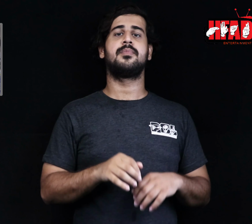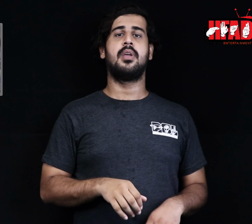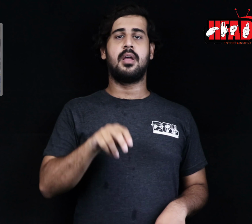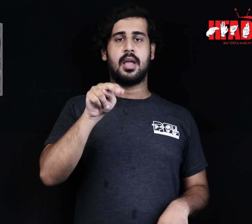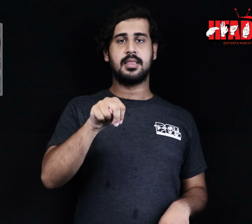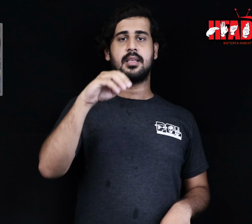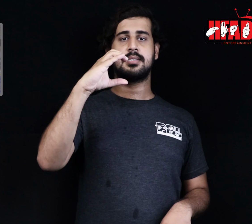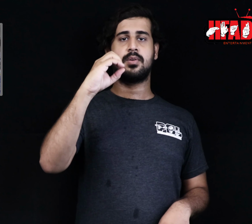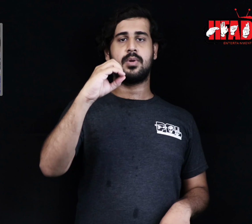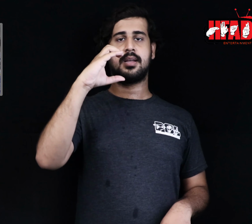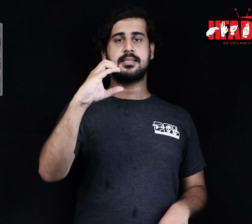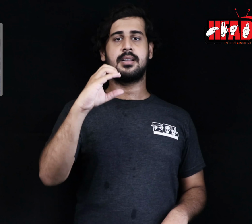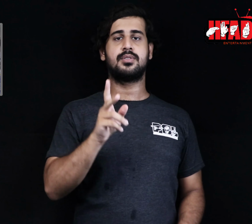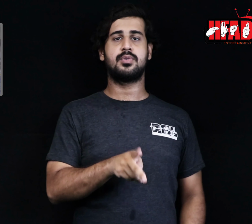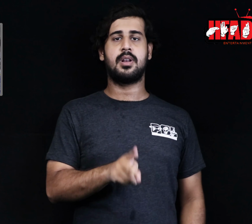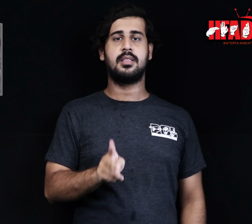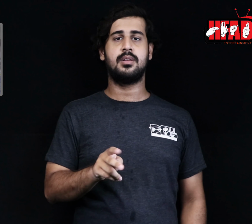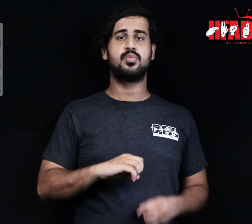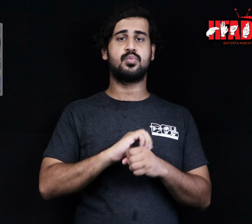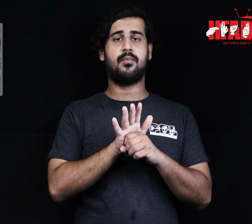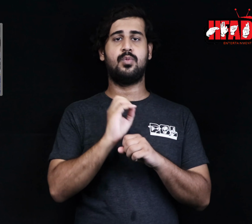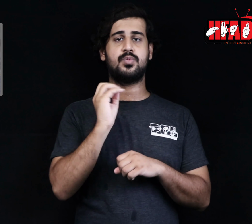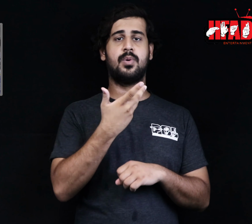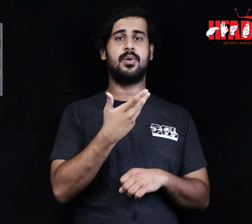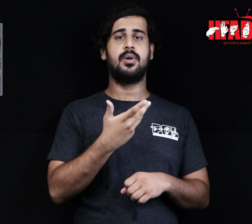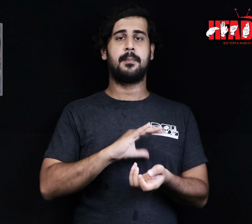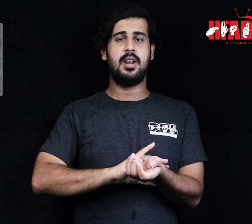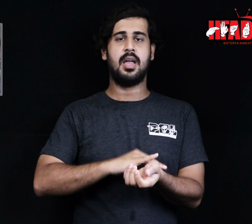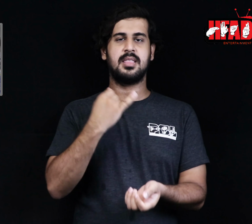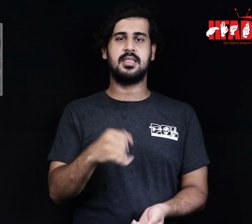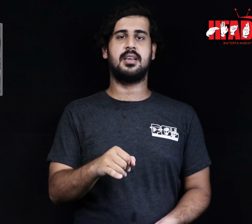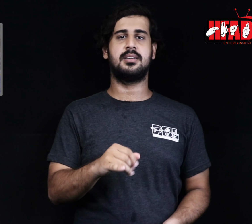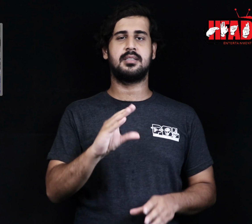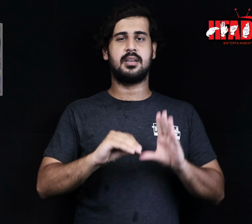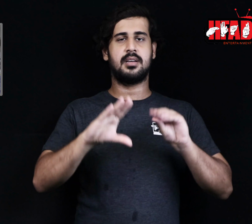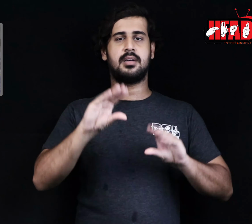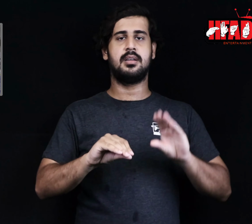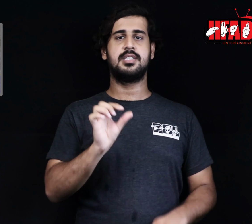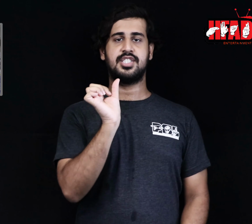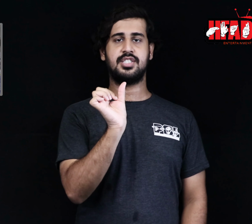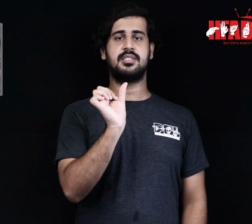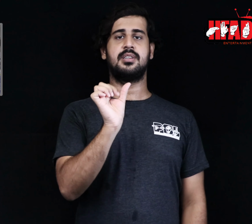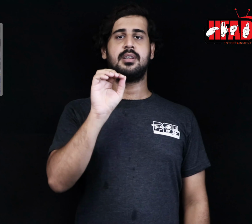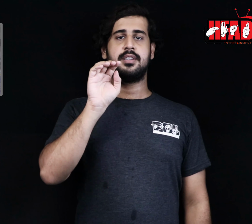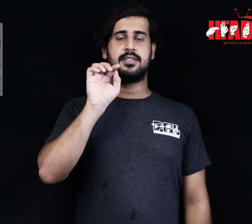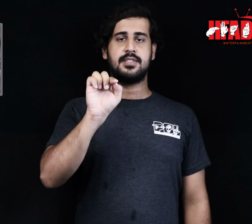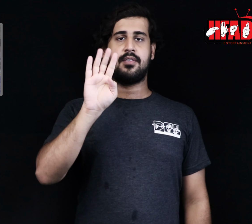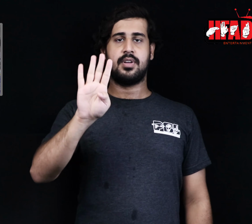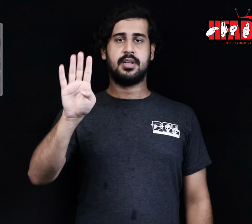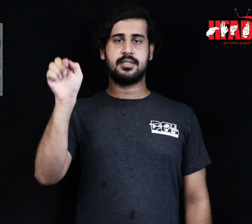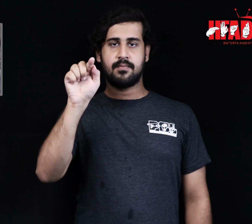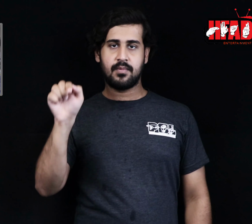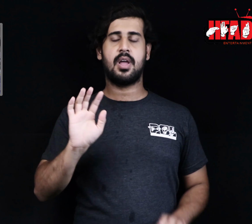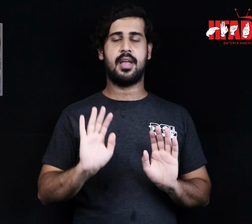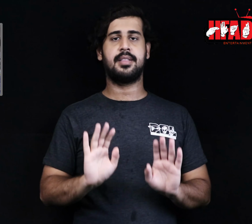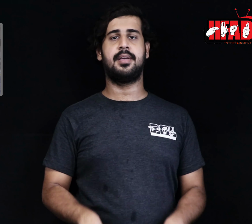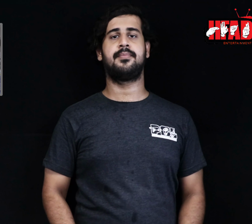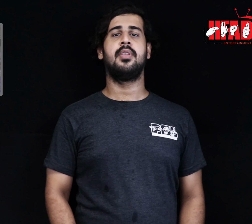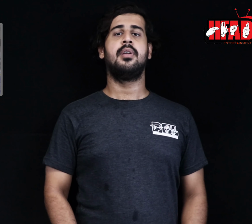Corona-positive cases rate remained 6.44%, said NCOC.